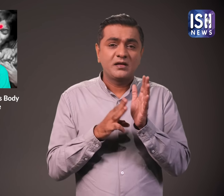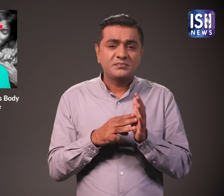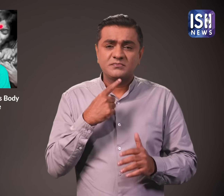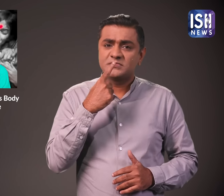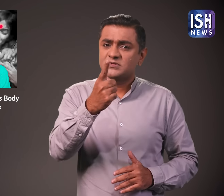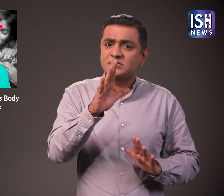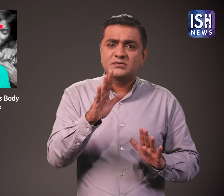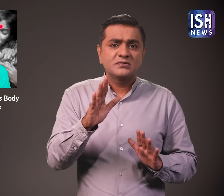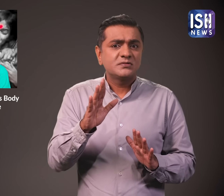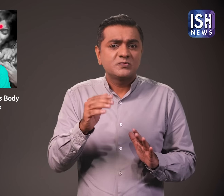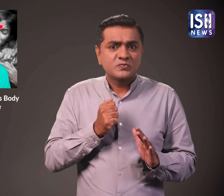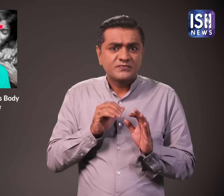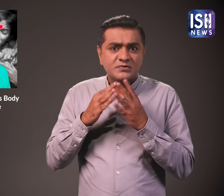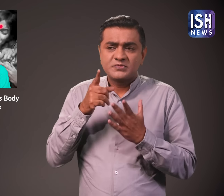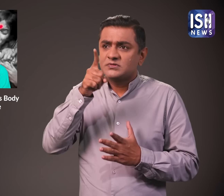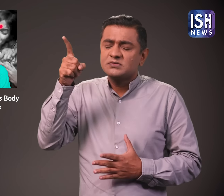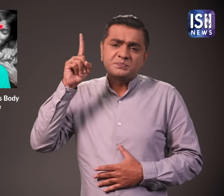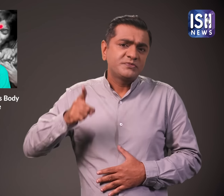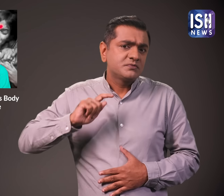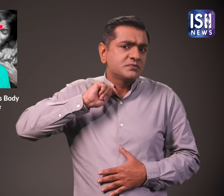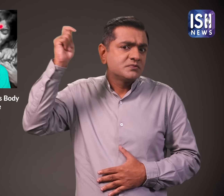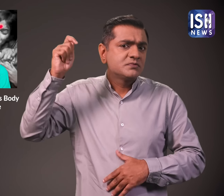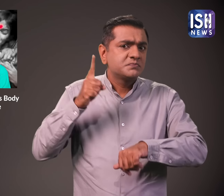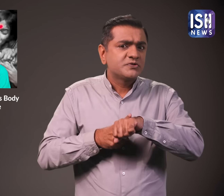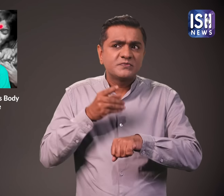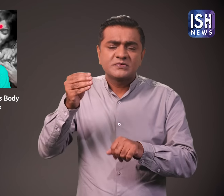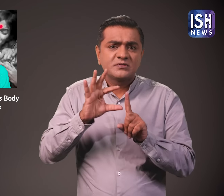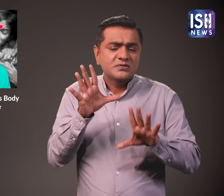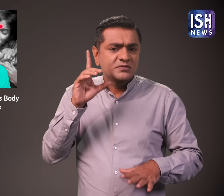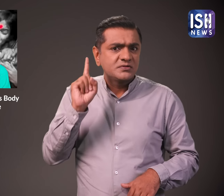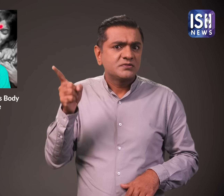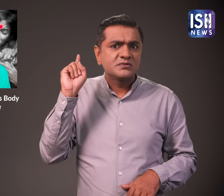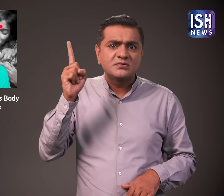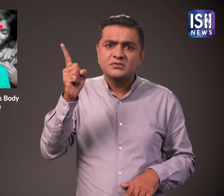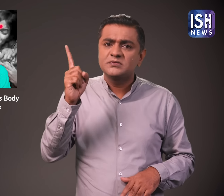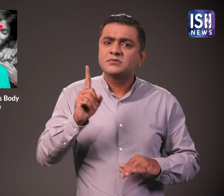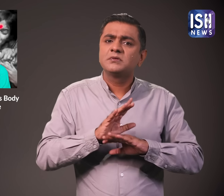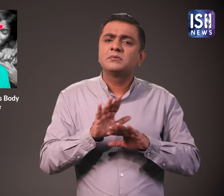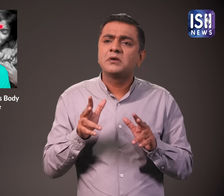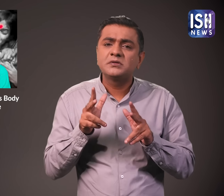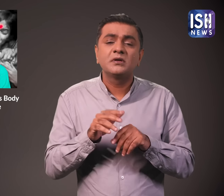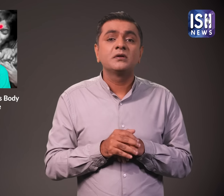Aanchal said her family should be punished severly by hanging them to death.